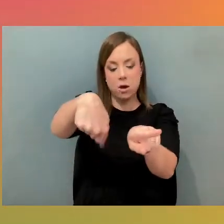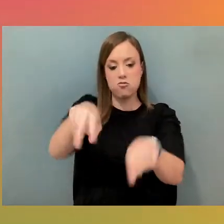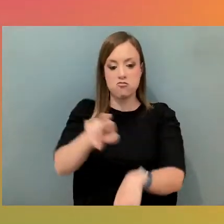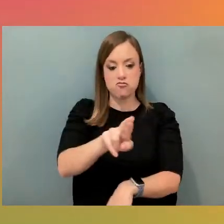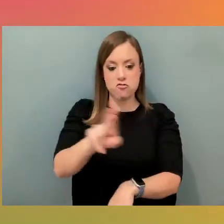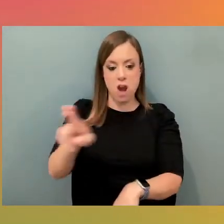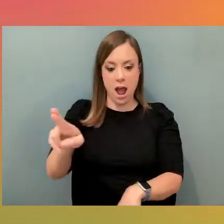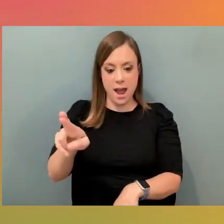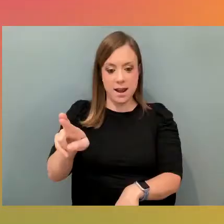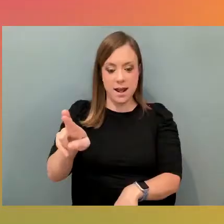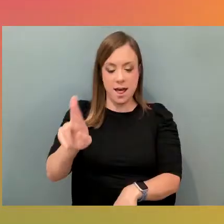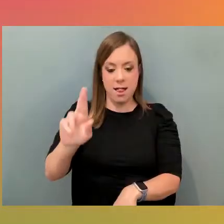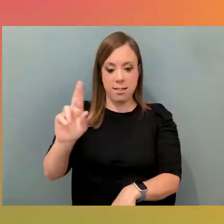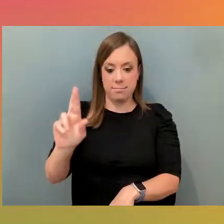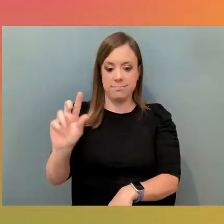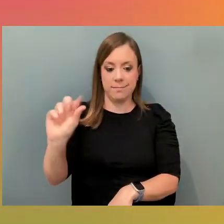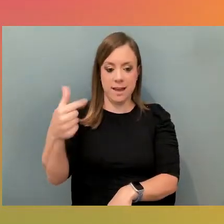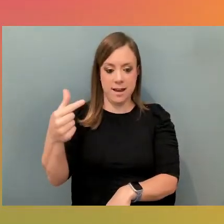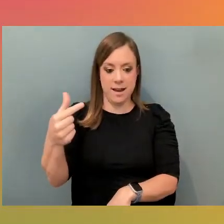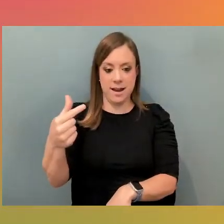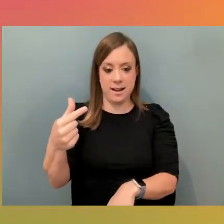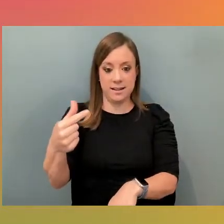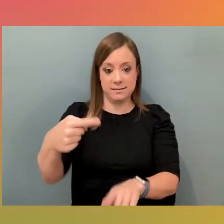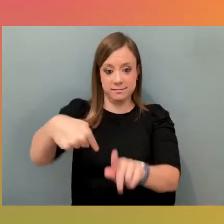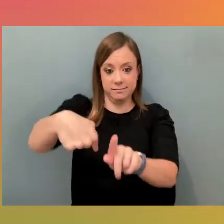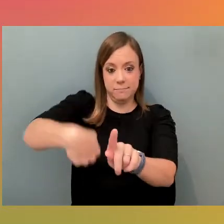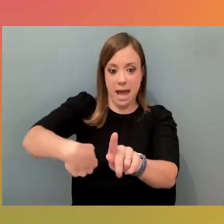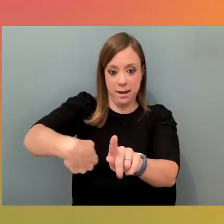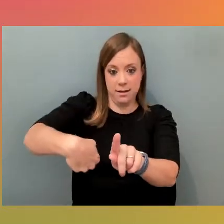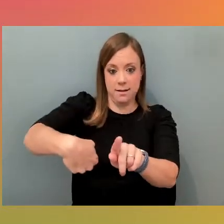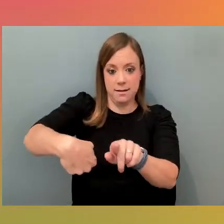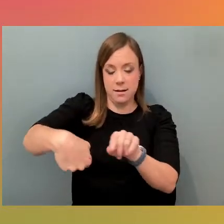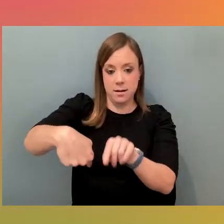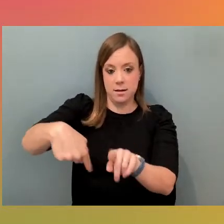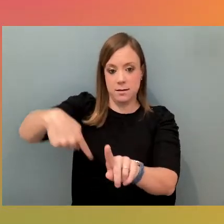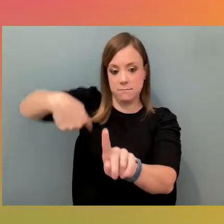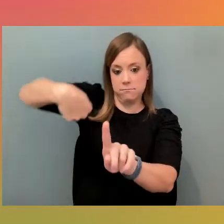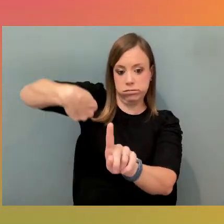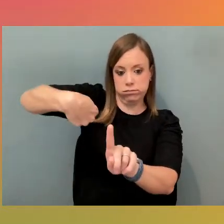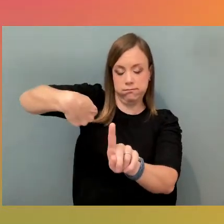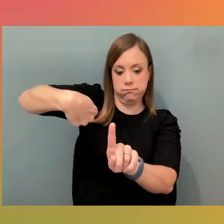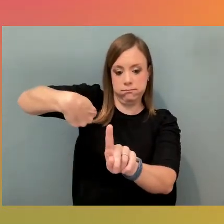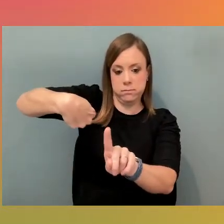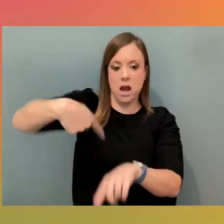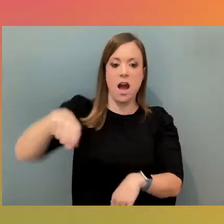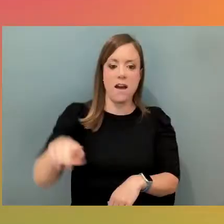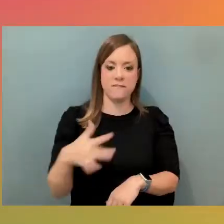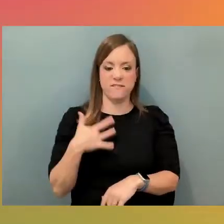RIGHT LEG REACHES UP AND BACK. YOU CAN BEND YOUR KNEE OPEN YOUR HIP.